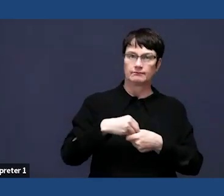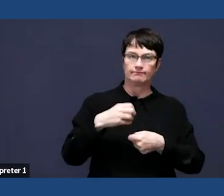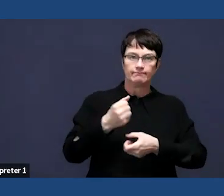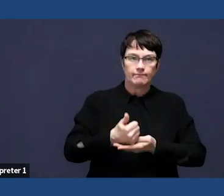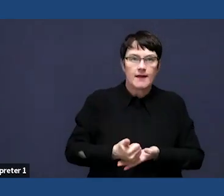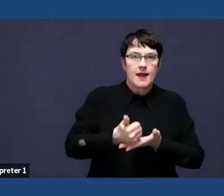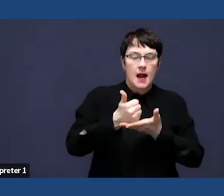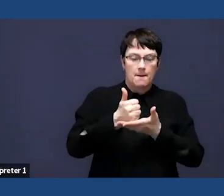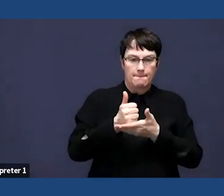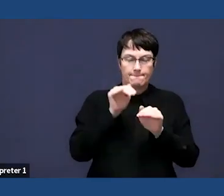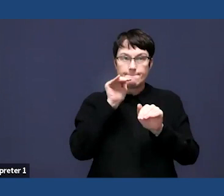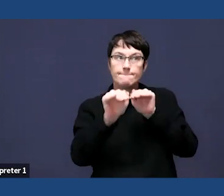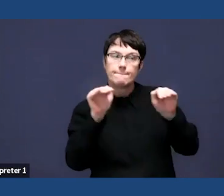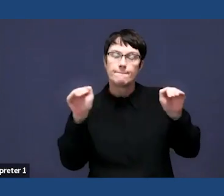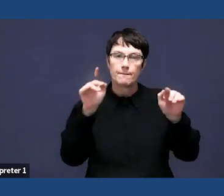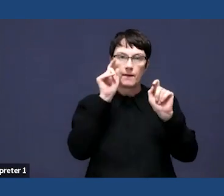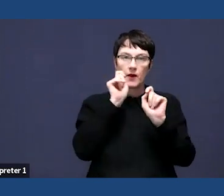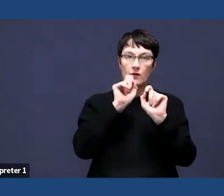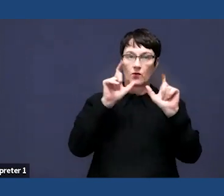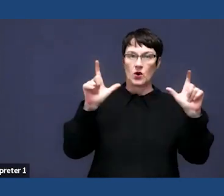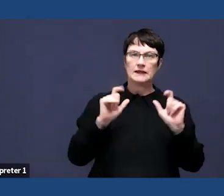a universal system.